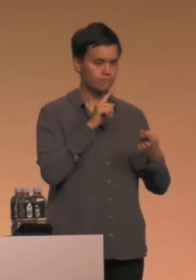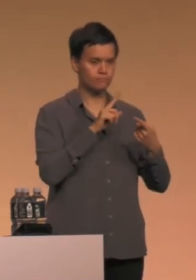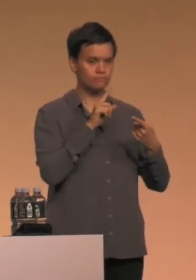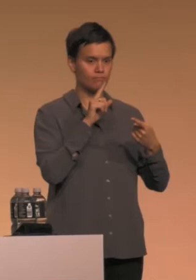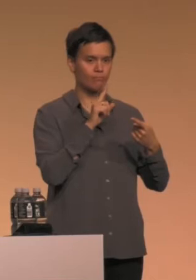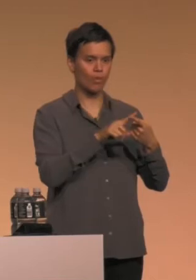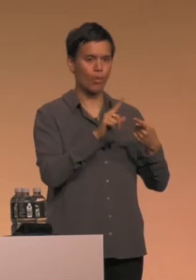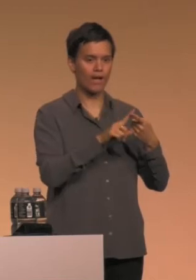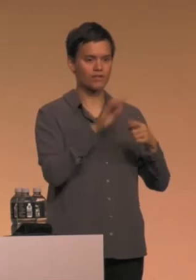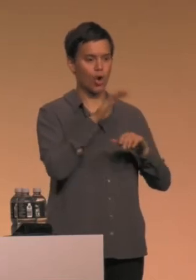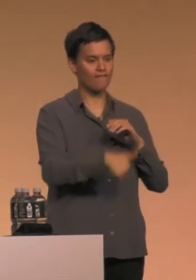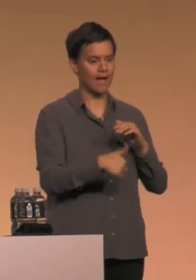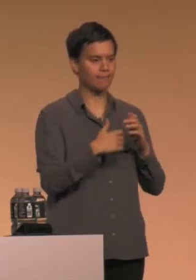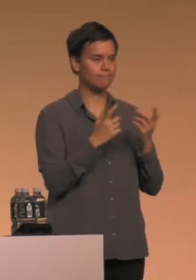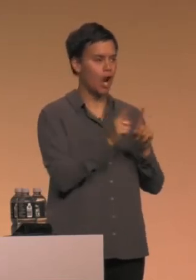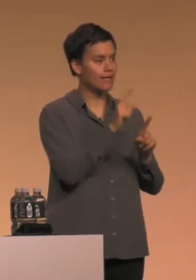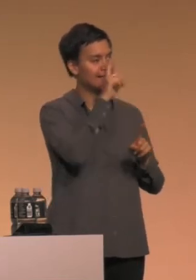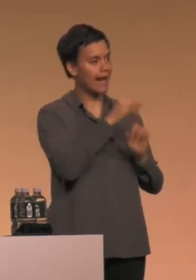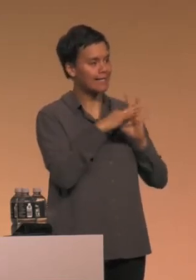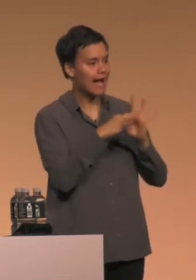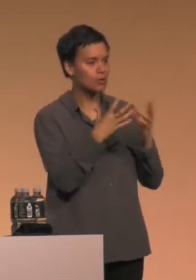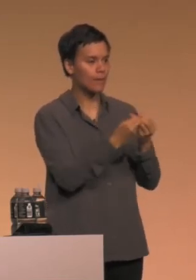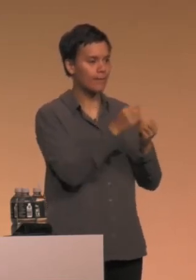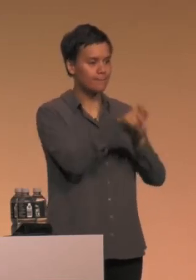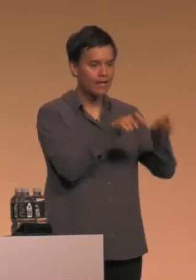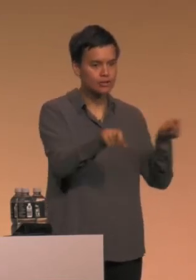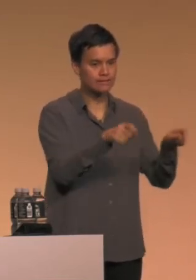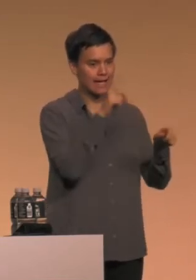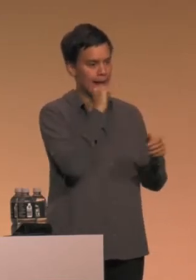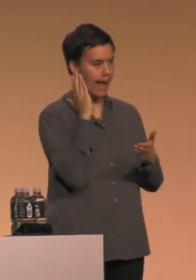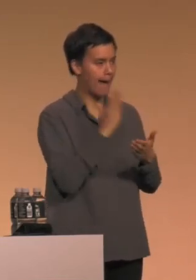able to engage with patients and make a real difference.